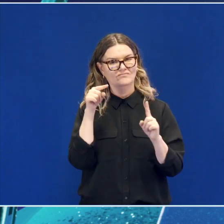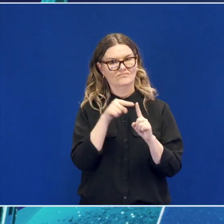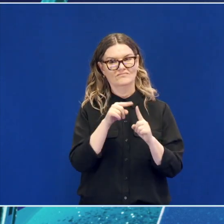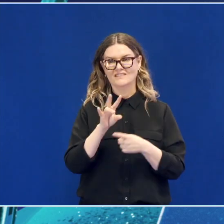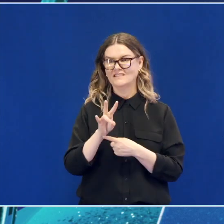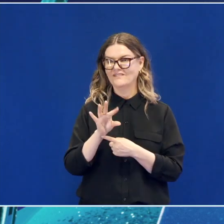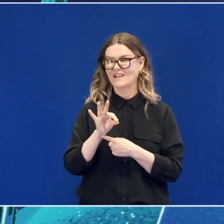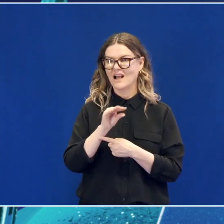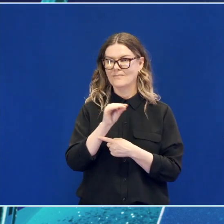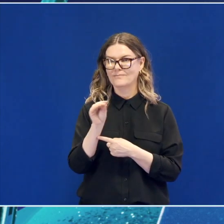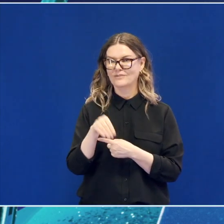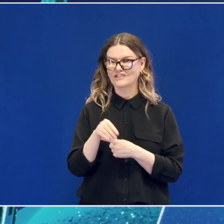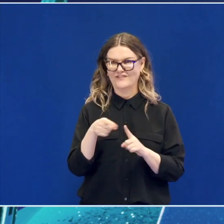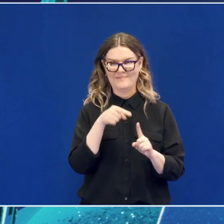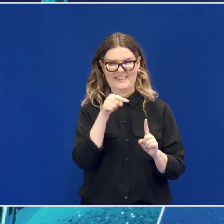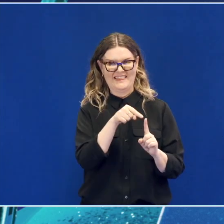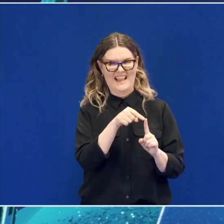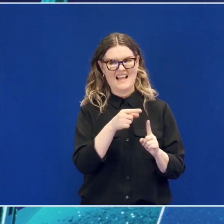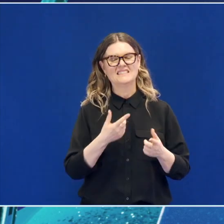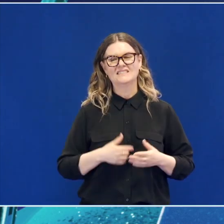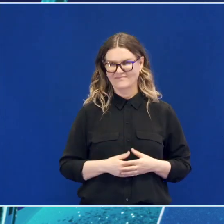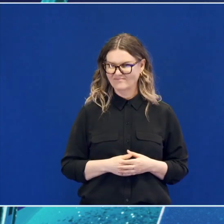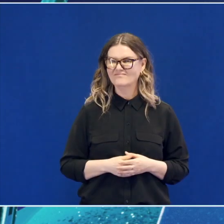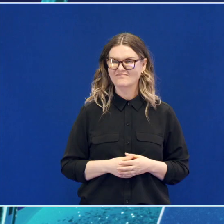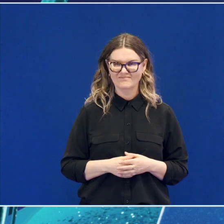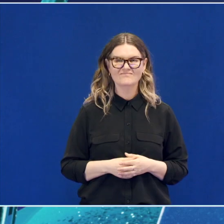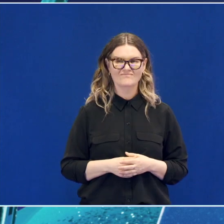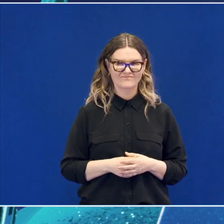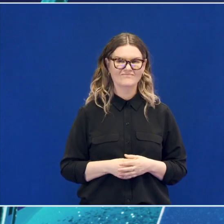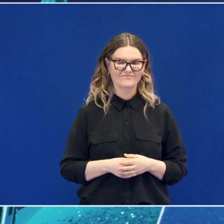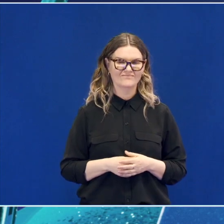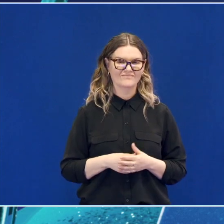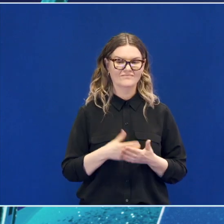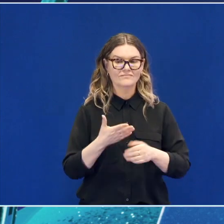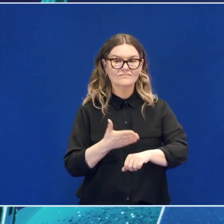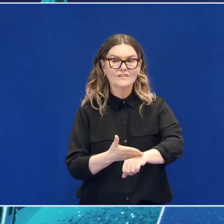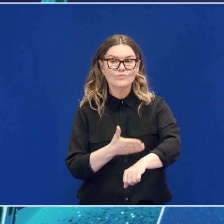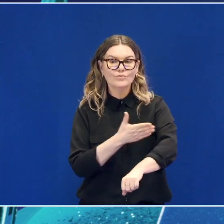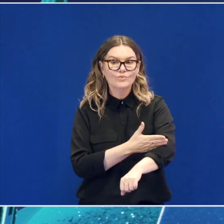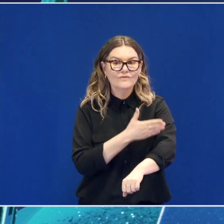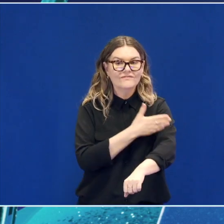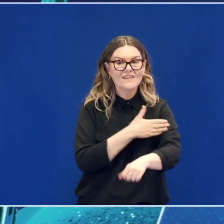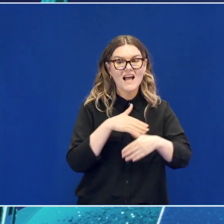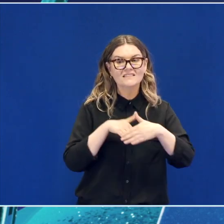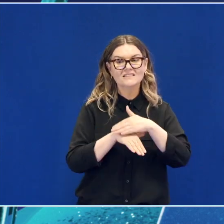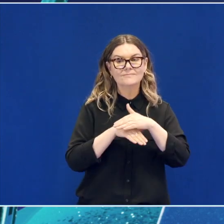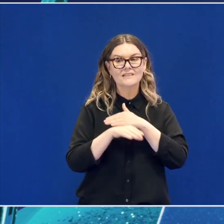And in improving the accessibility of open source I think in --